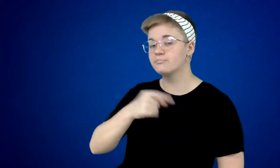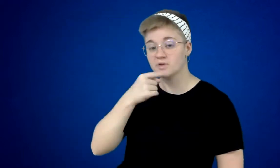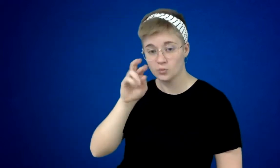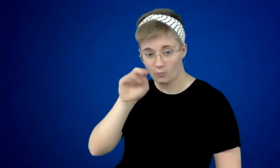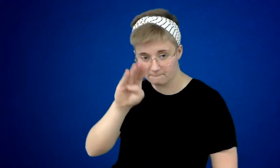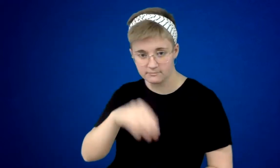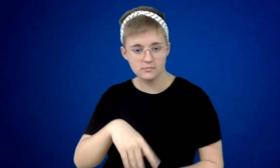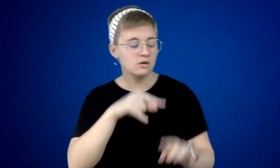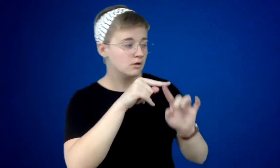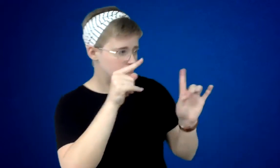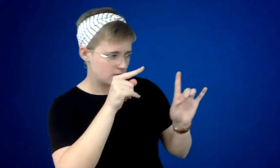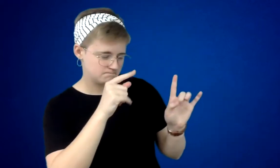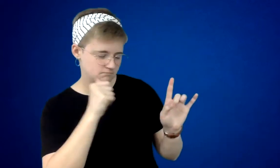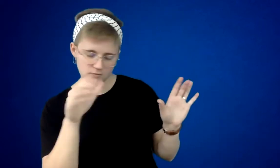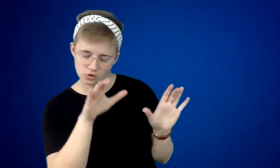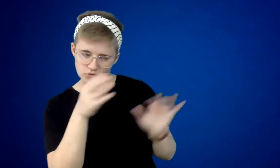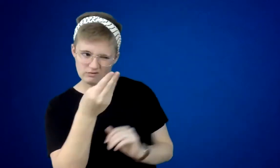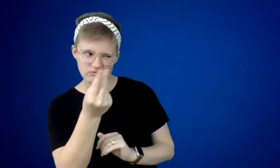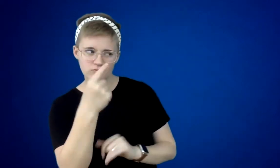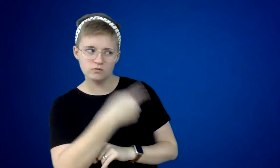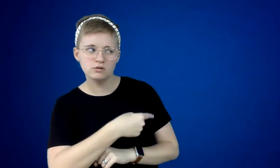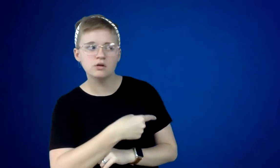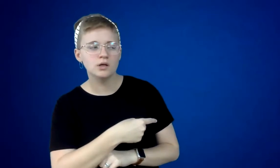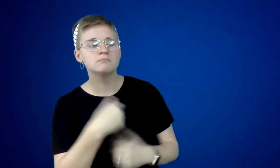“But I won’t do it for a few days. I’ll give you some time off.”